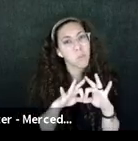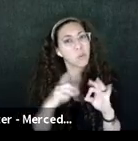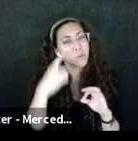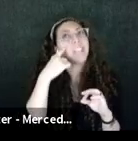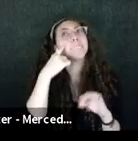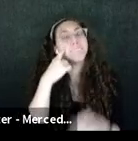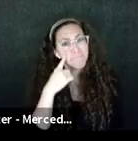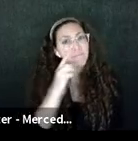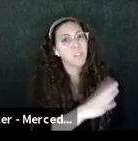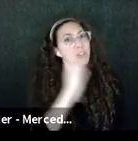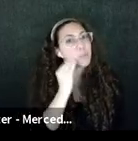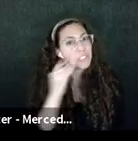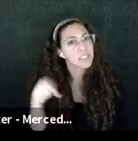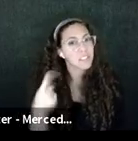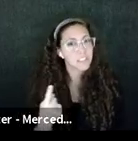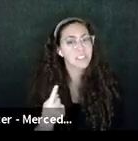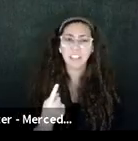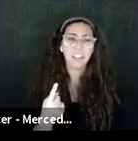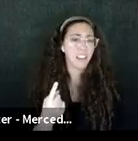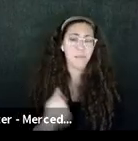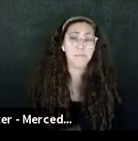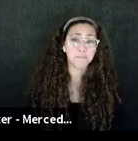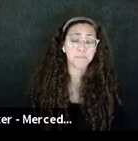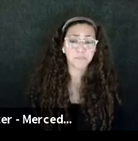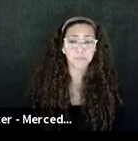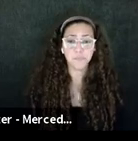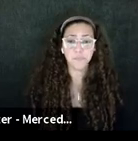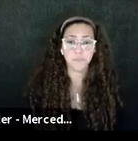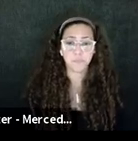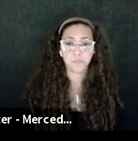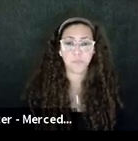Jason Williams: And that can go with all kinds of things. So, lack of experiences. If you grew up in